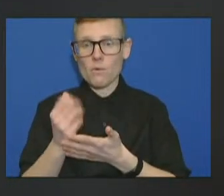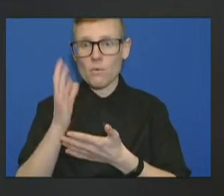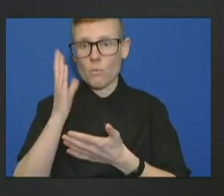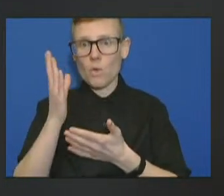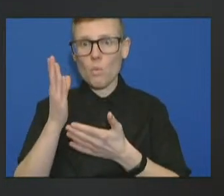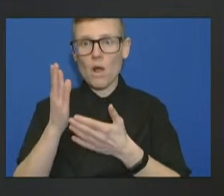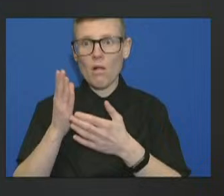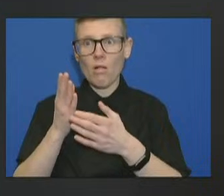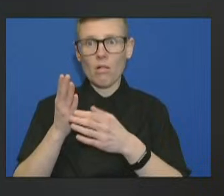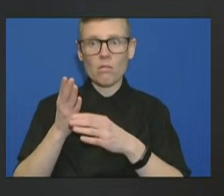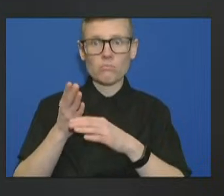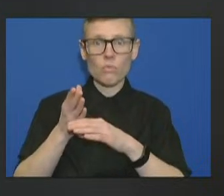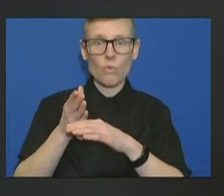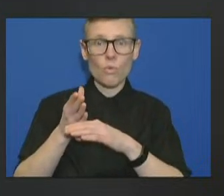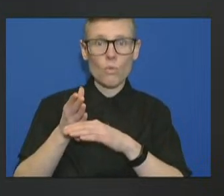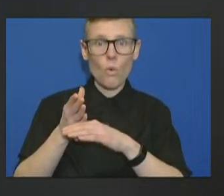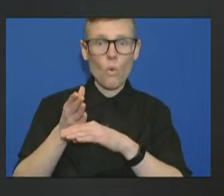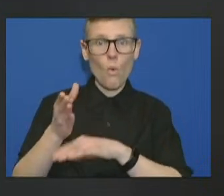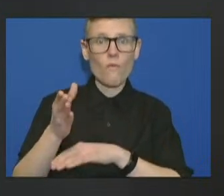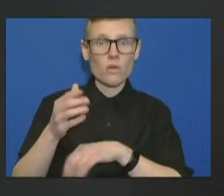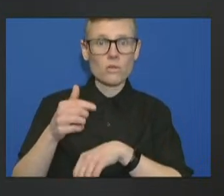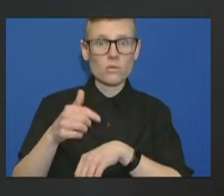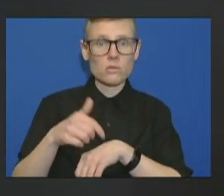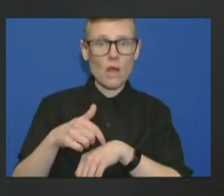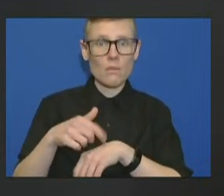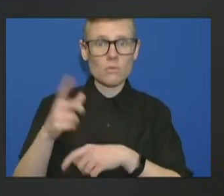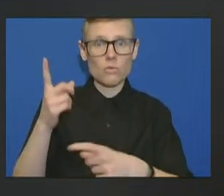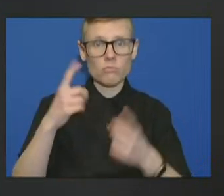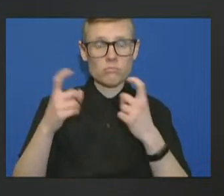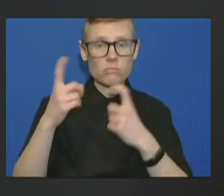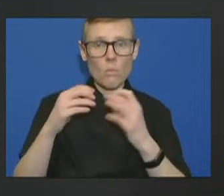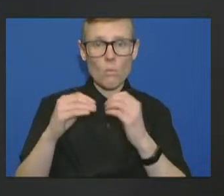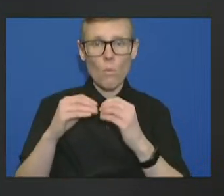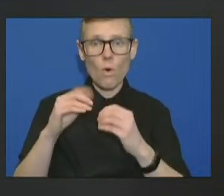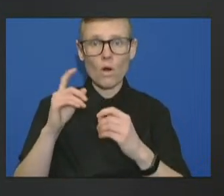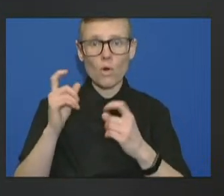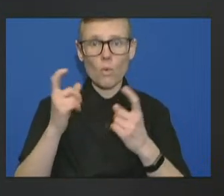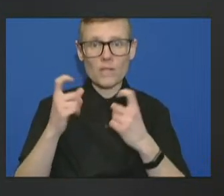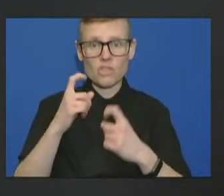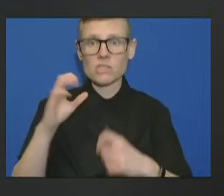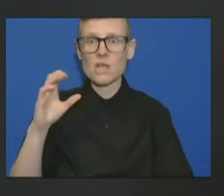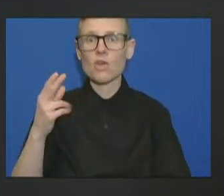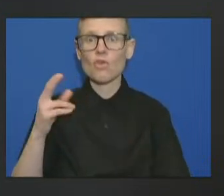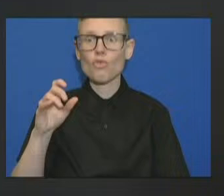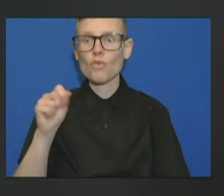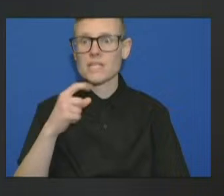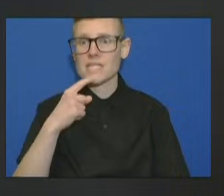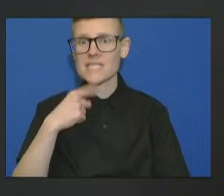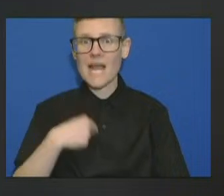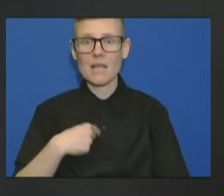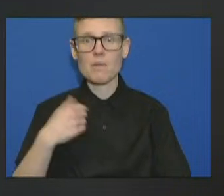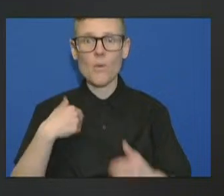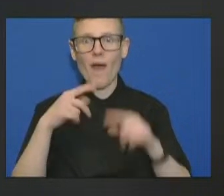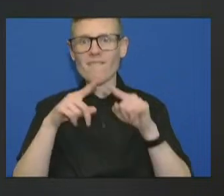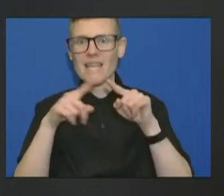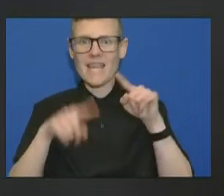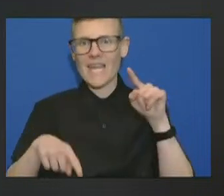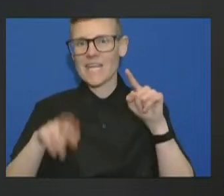already tell, are going to run short on time and we'll run over for a little bit to ask some